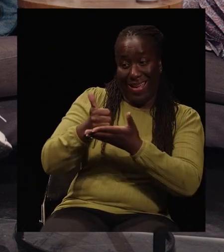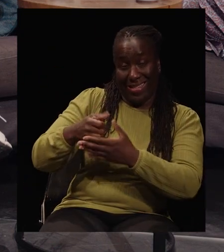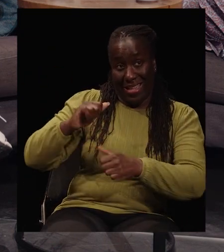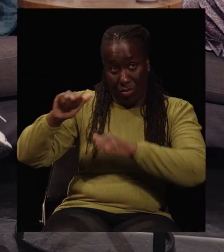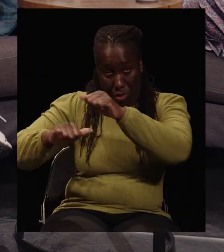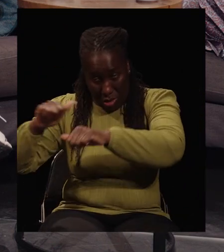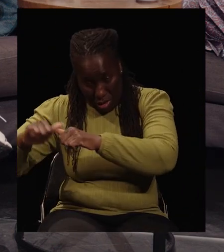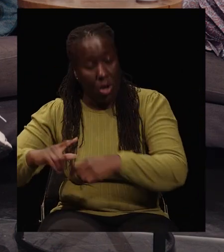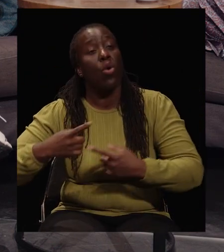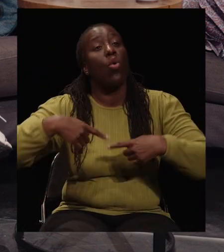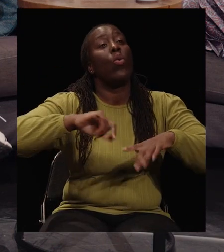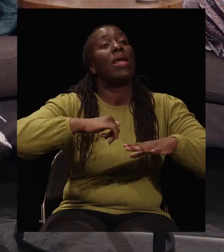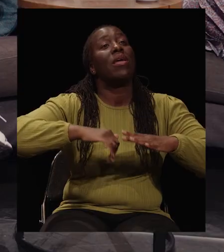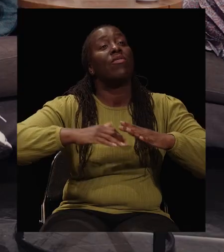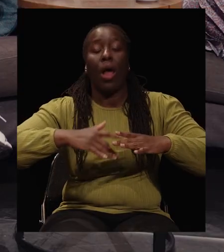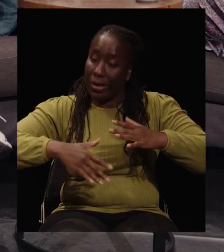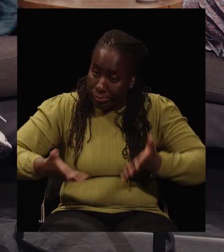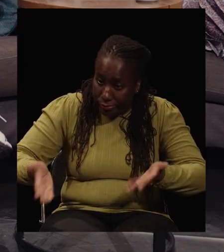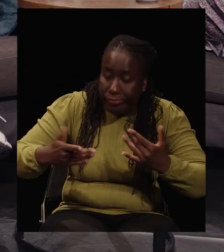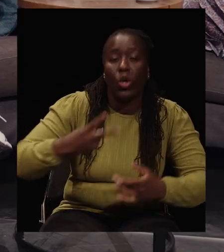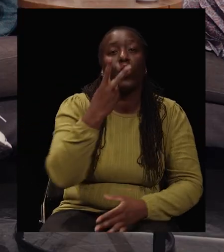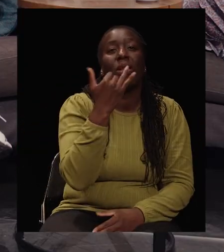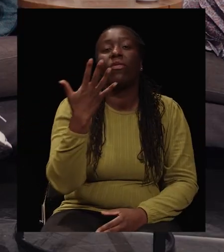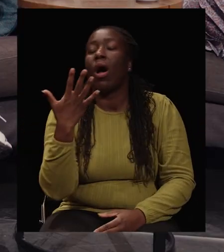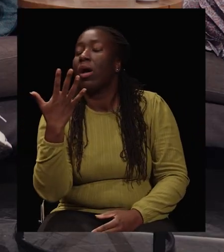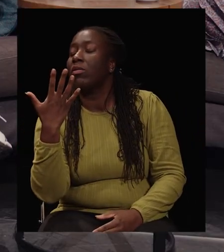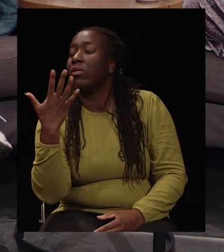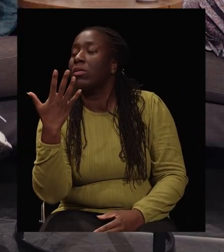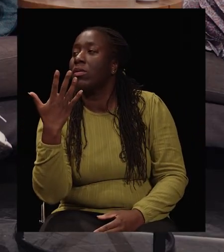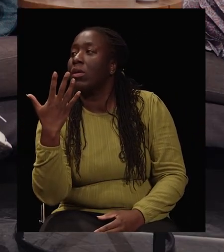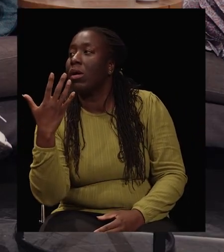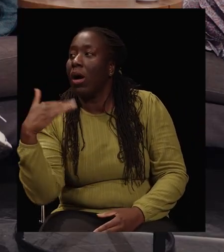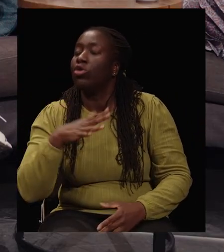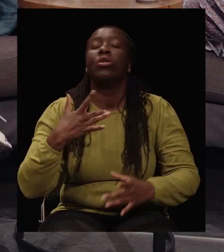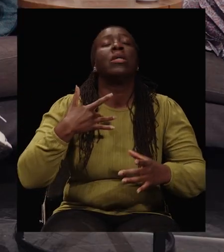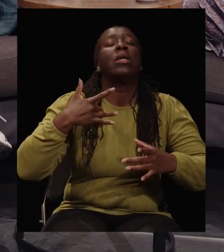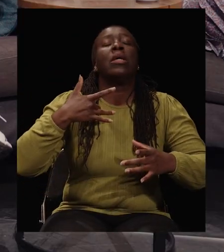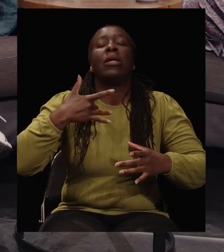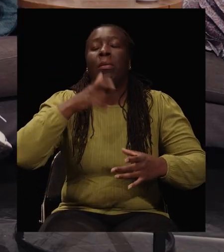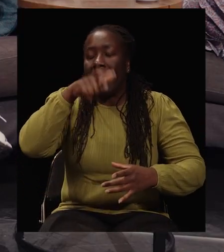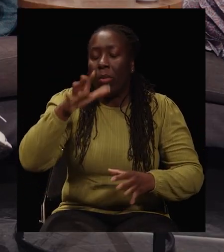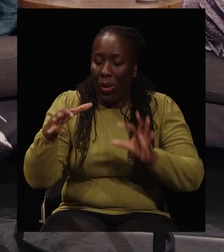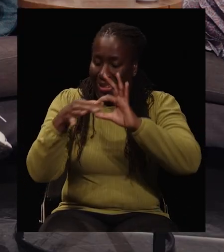which is 2,500 young people in a community all of whom are connected to each other in some way. So when they're going in,